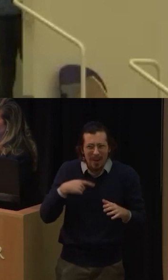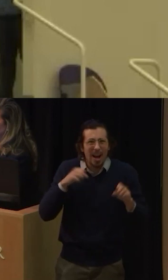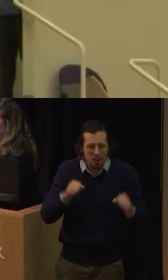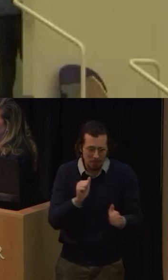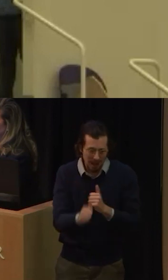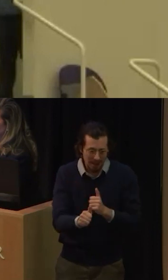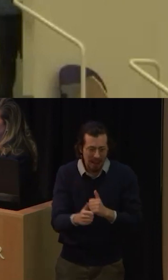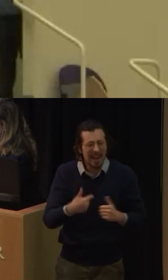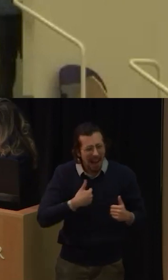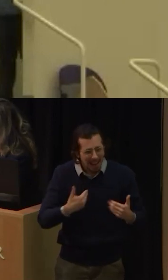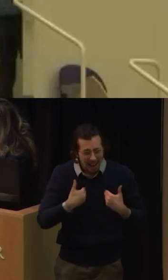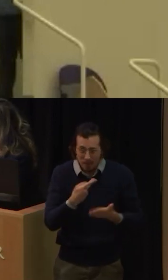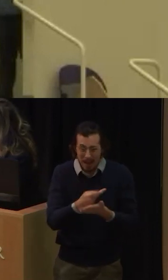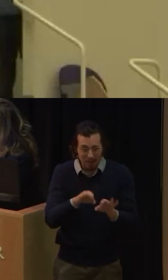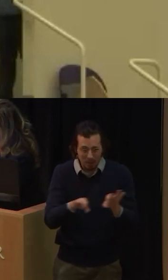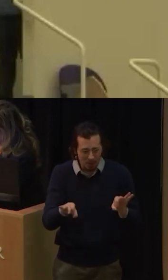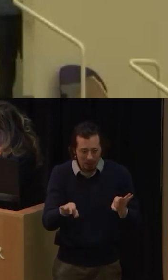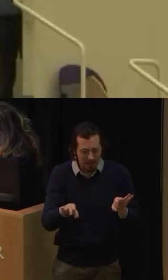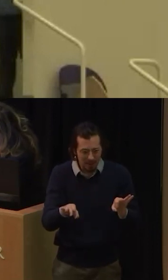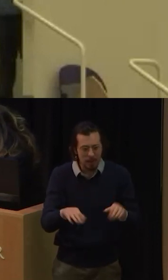and I hold a master's degree, and here we're expecting somebody